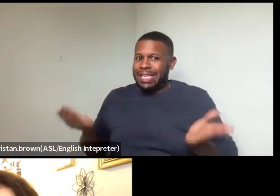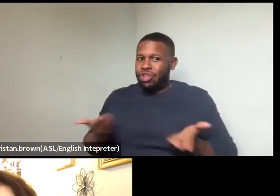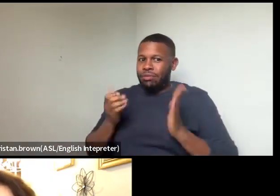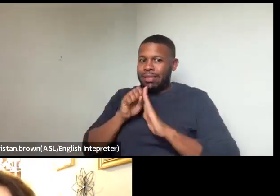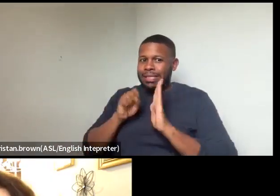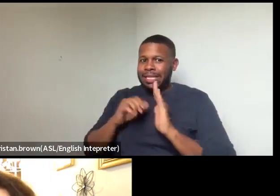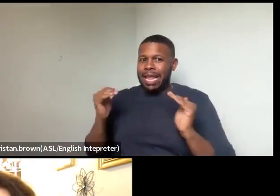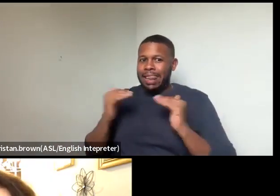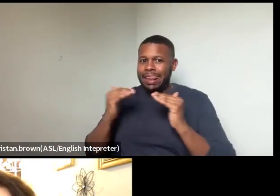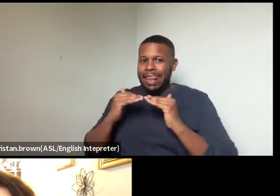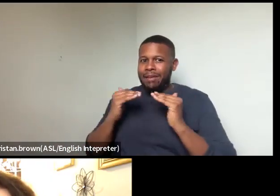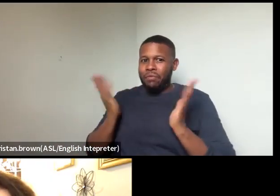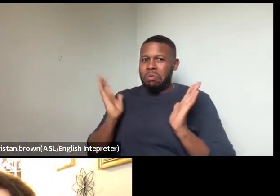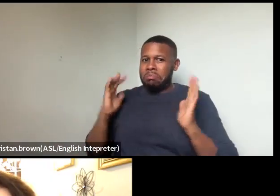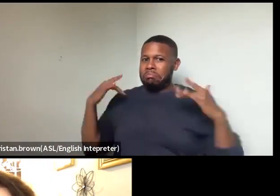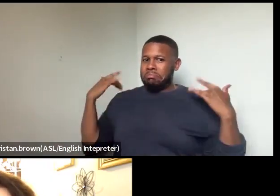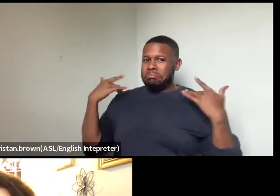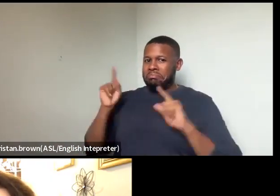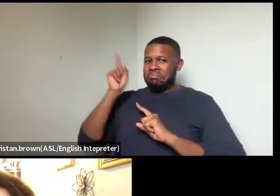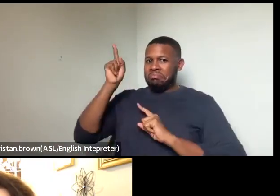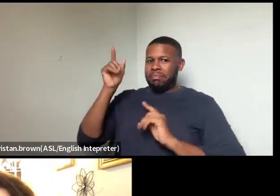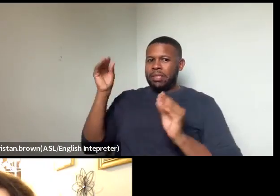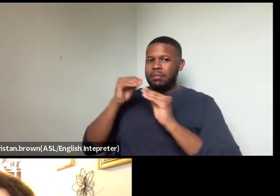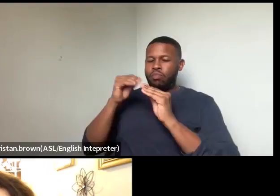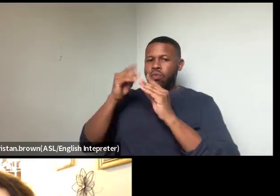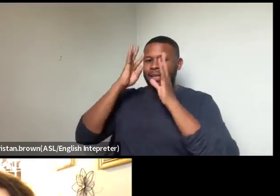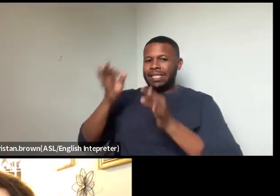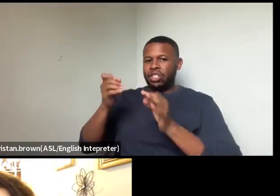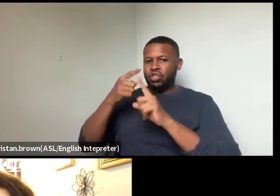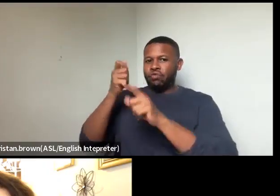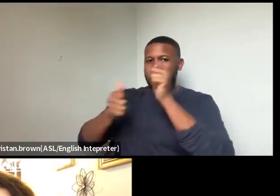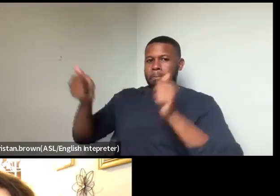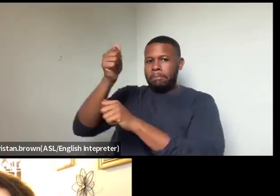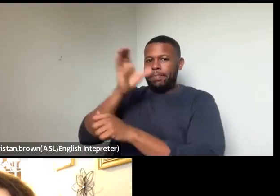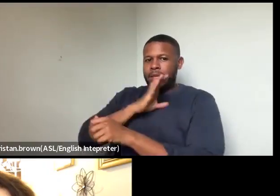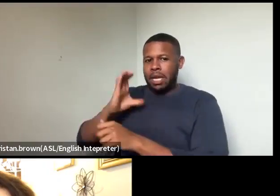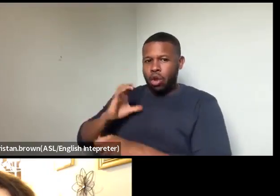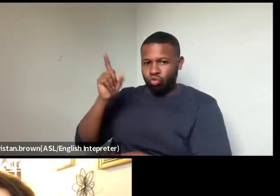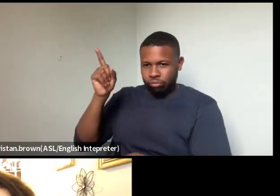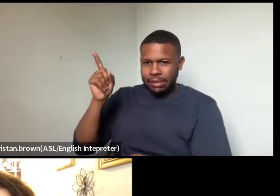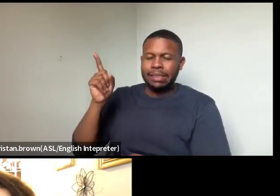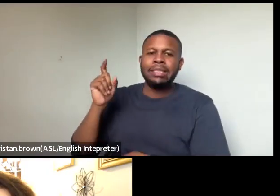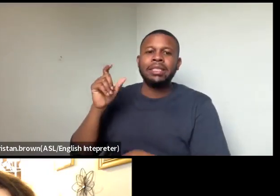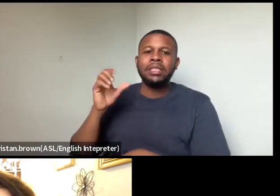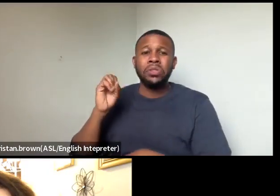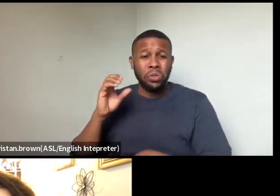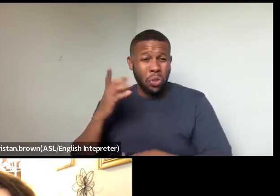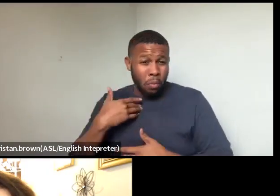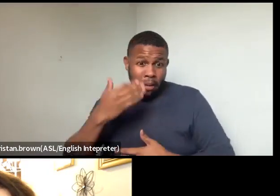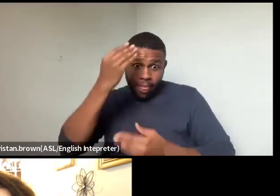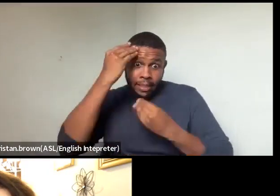program. And I heard talk that maybe at some point ... but you